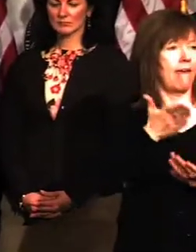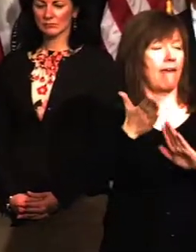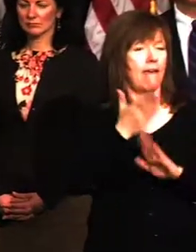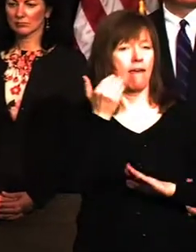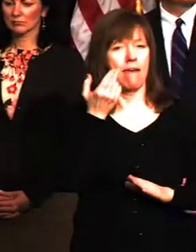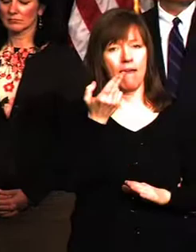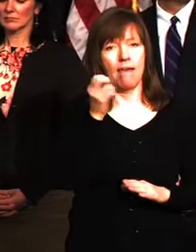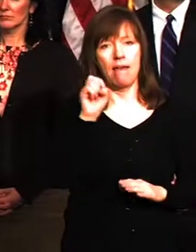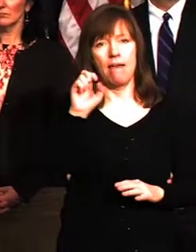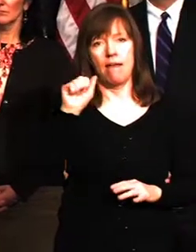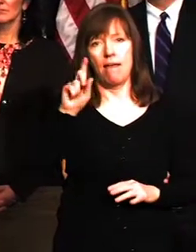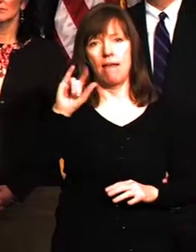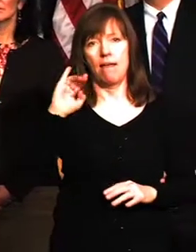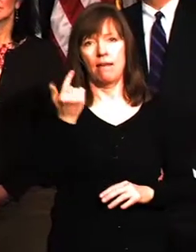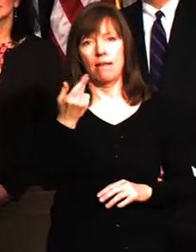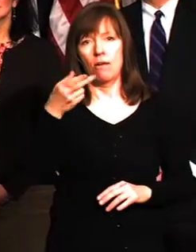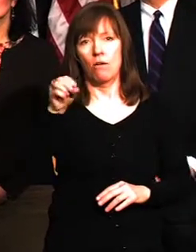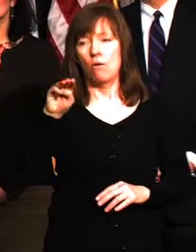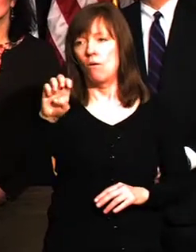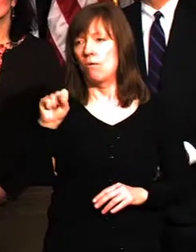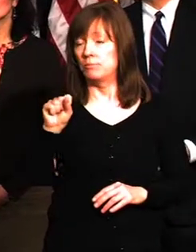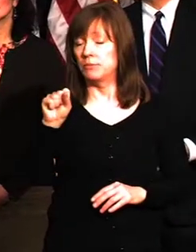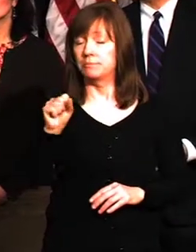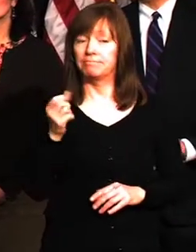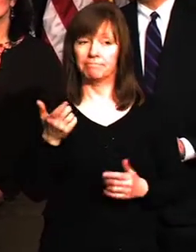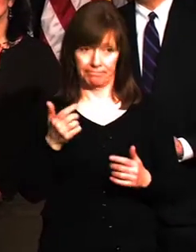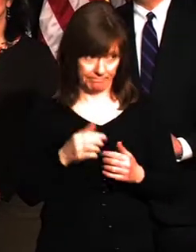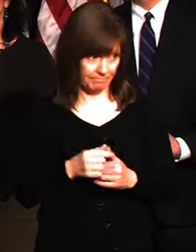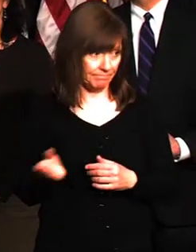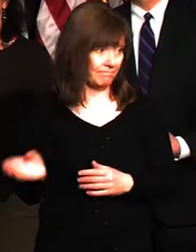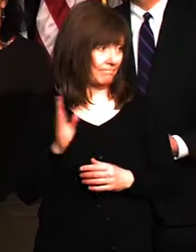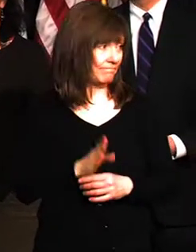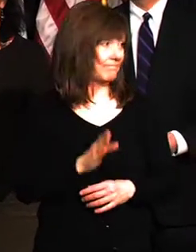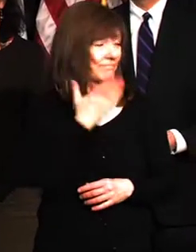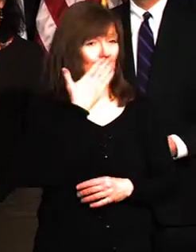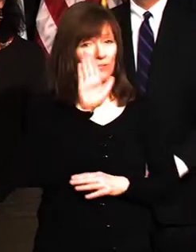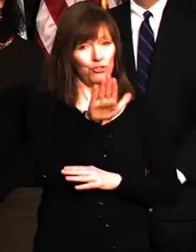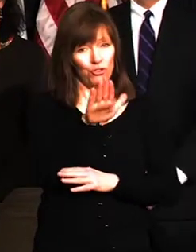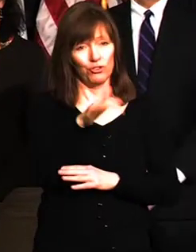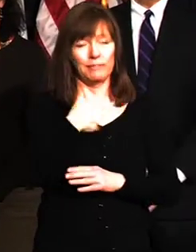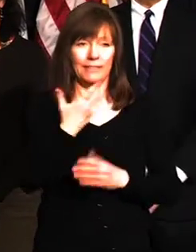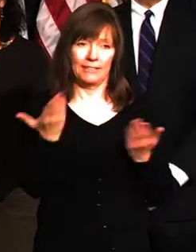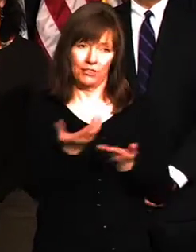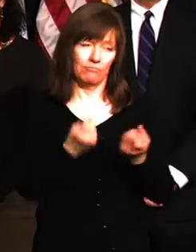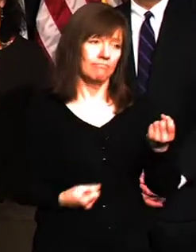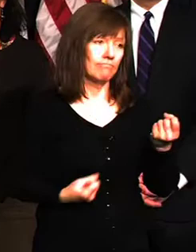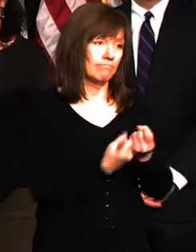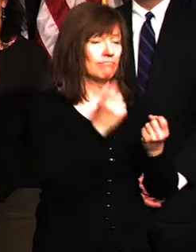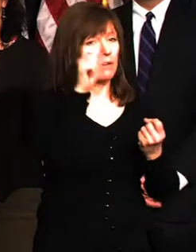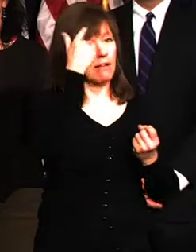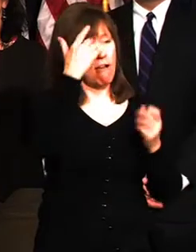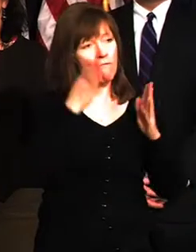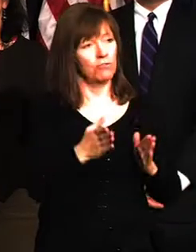Good afternoon, everyone. I'm here just to lend our support to the Governor's plan. We